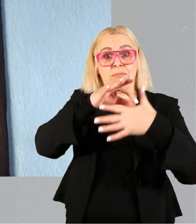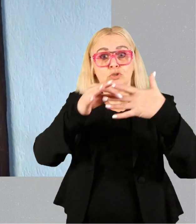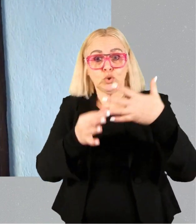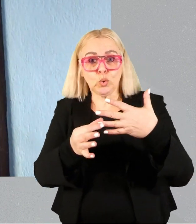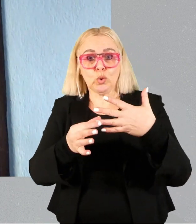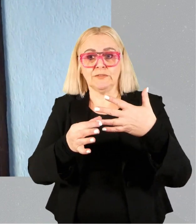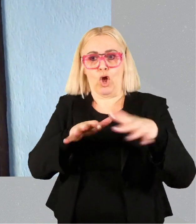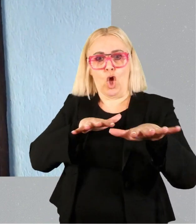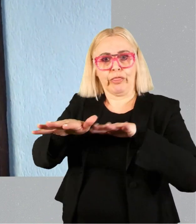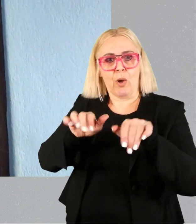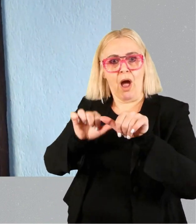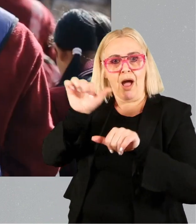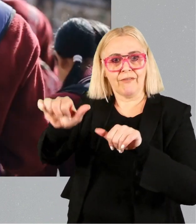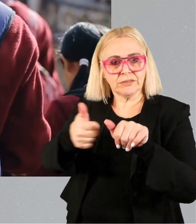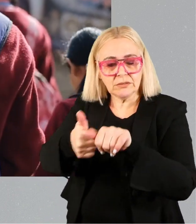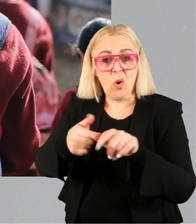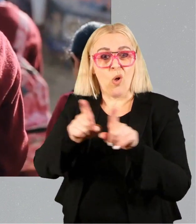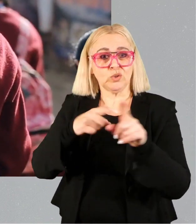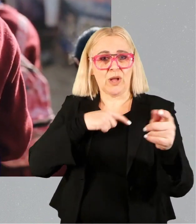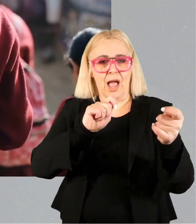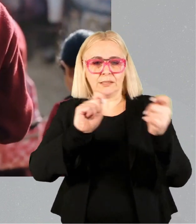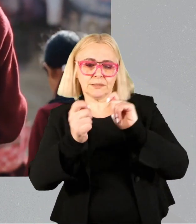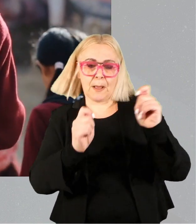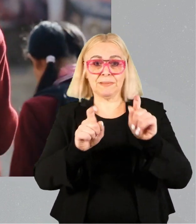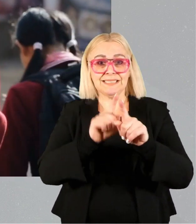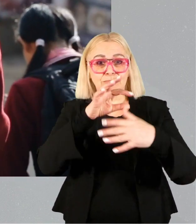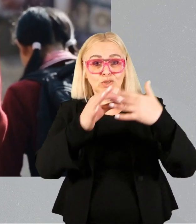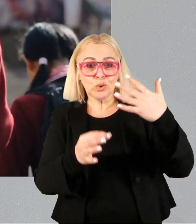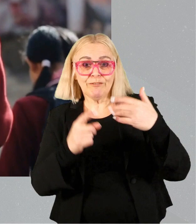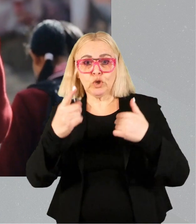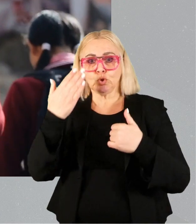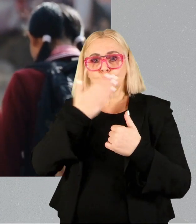We adapted the same tool for a school-based program that can be used by the teachers.